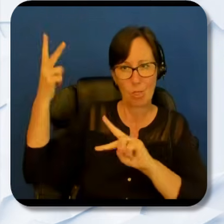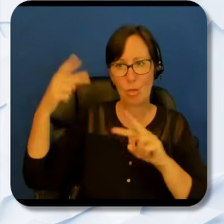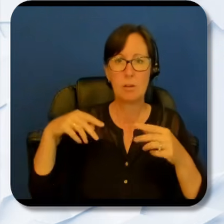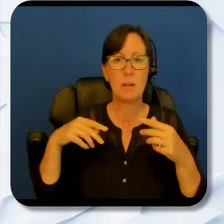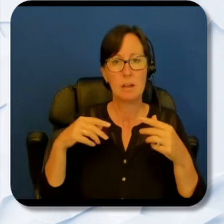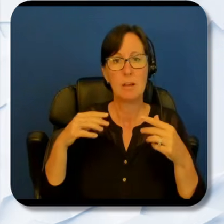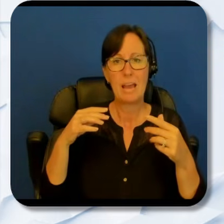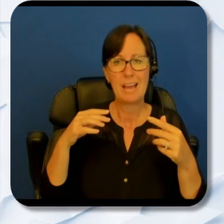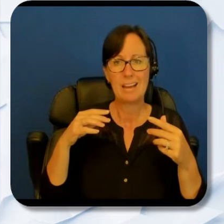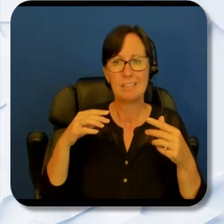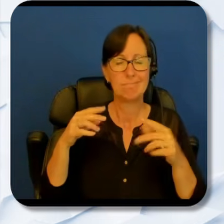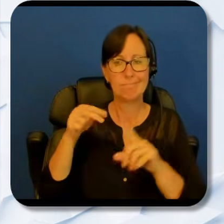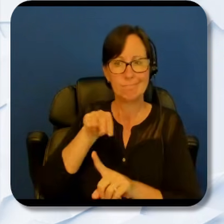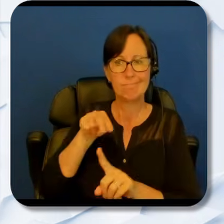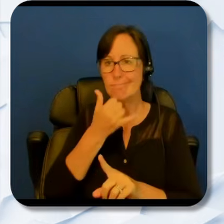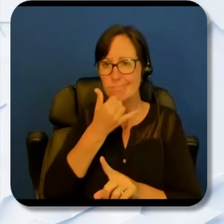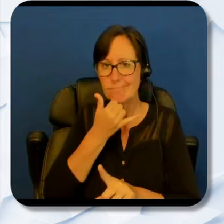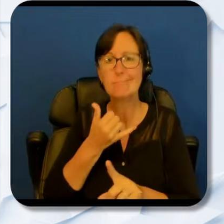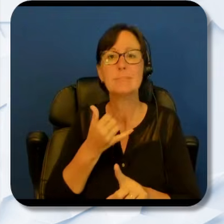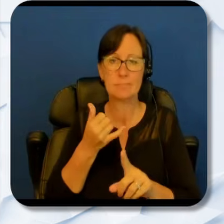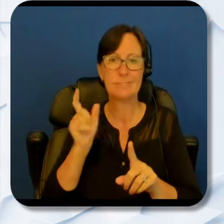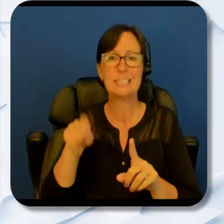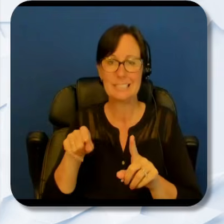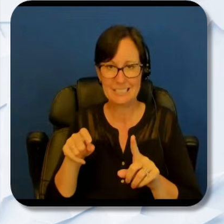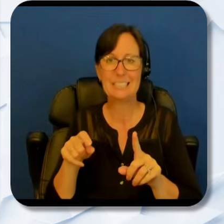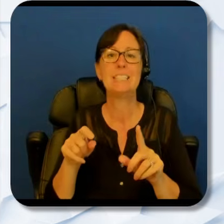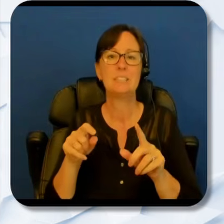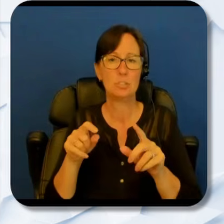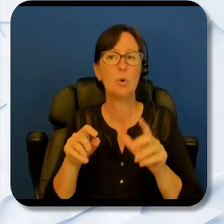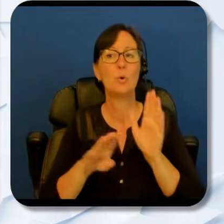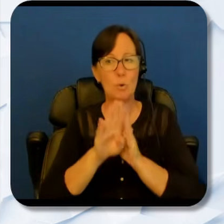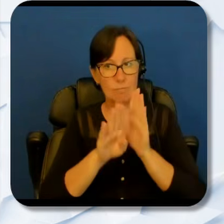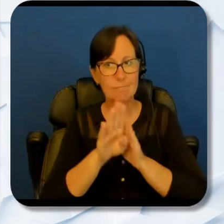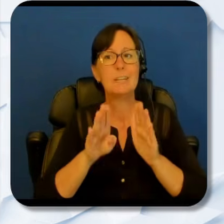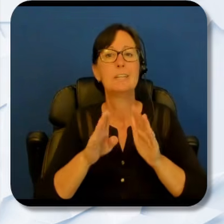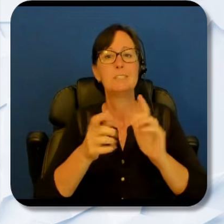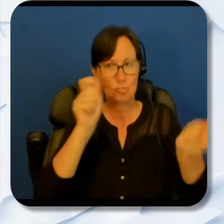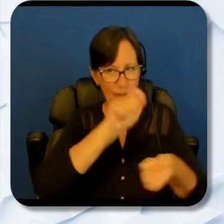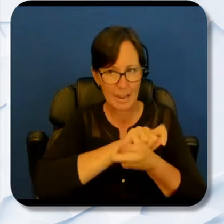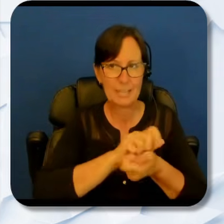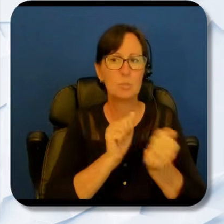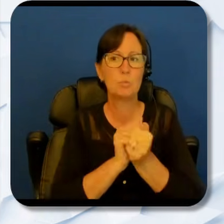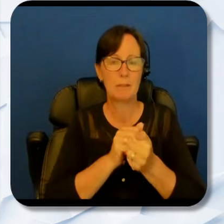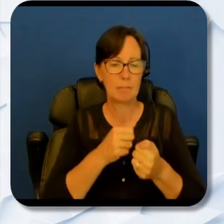with respectful government-to-government relationship building and power sharing.